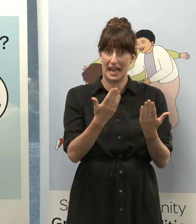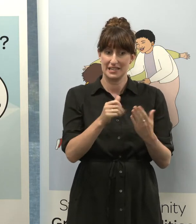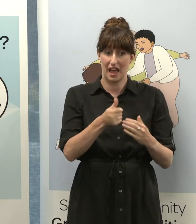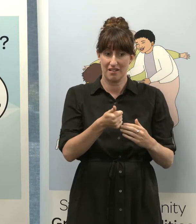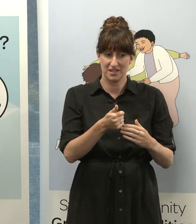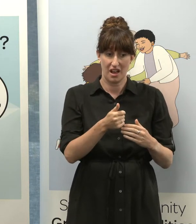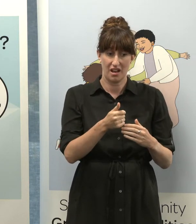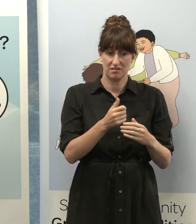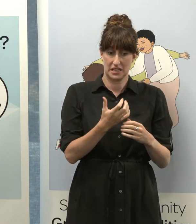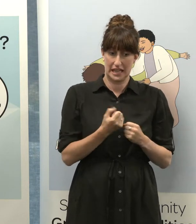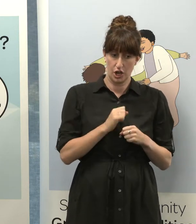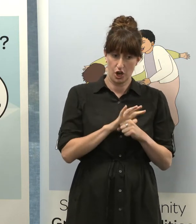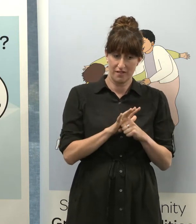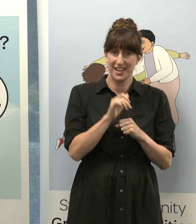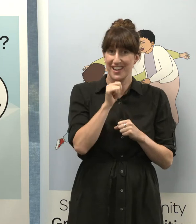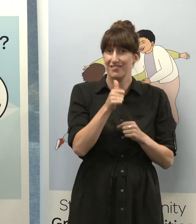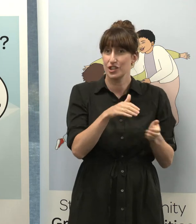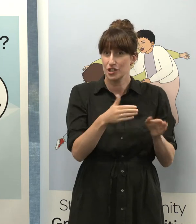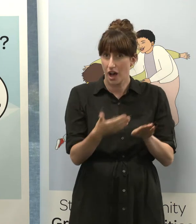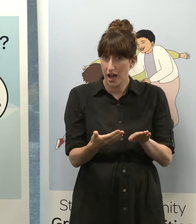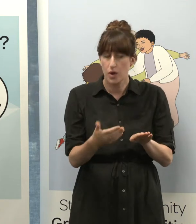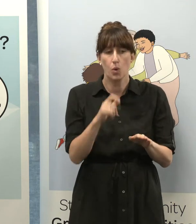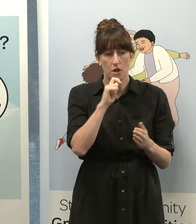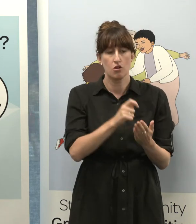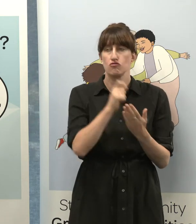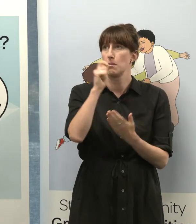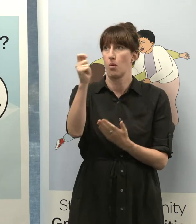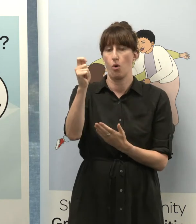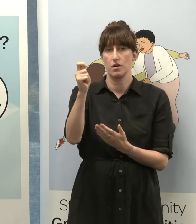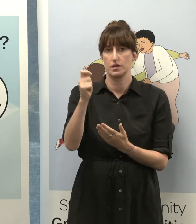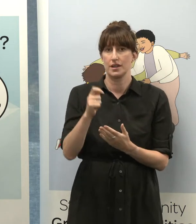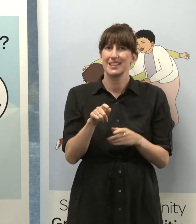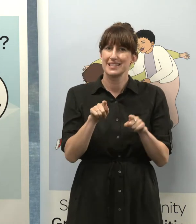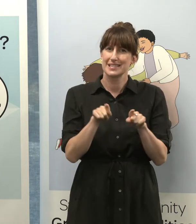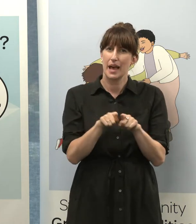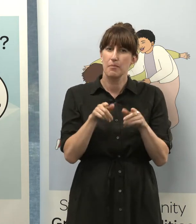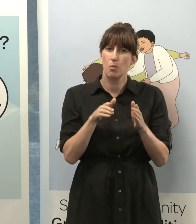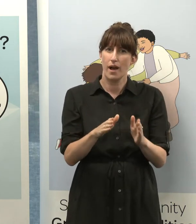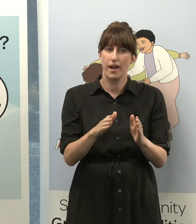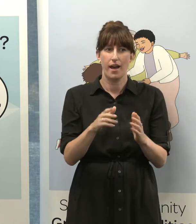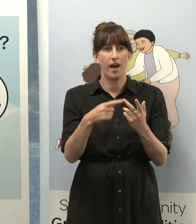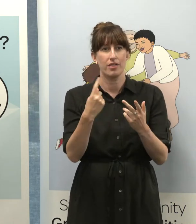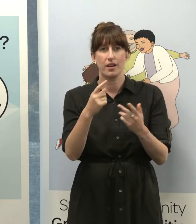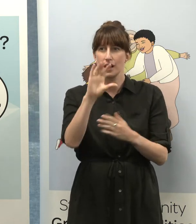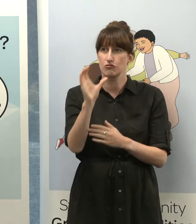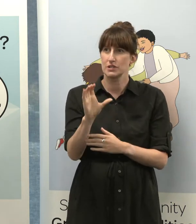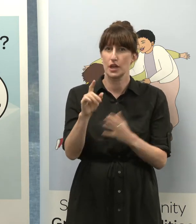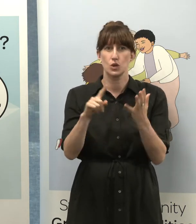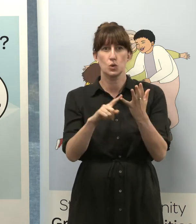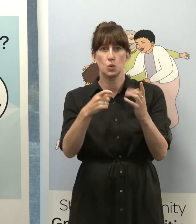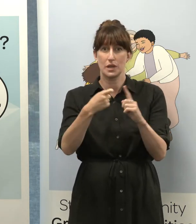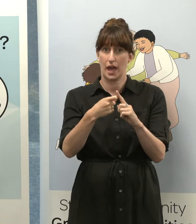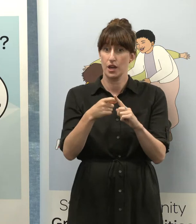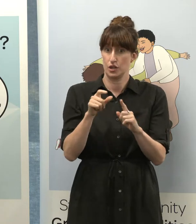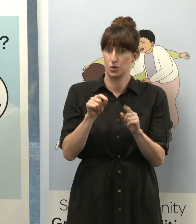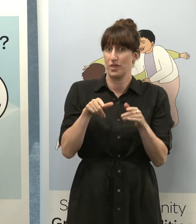die within 28 days of testing positive for COVID-19. This is the approach that is